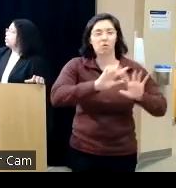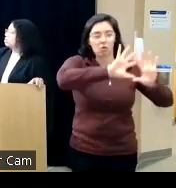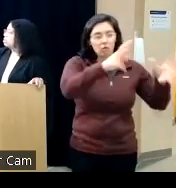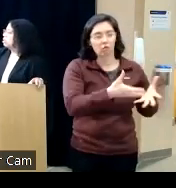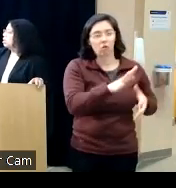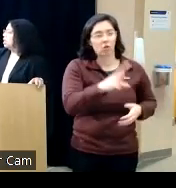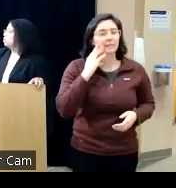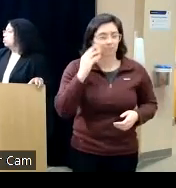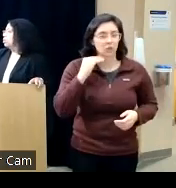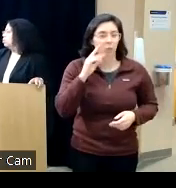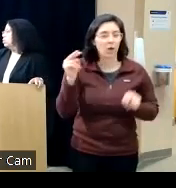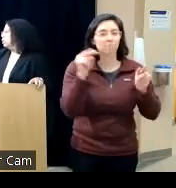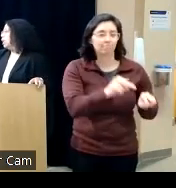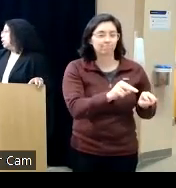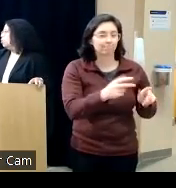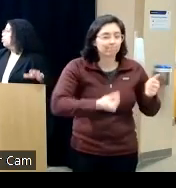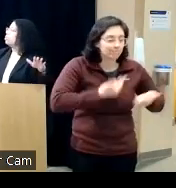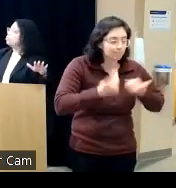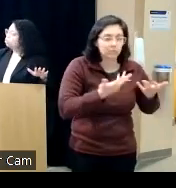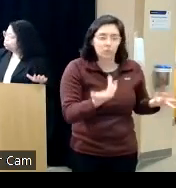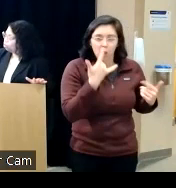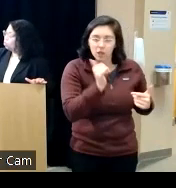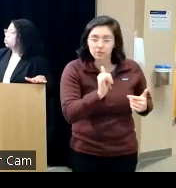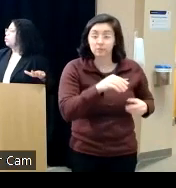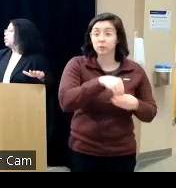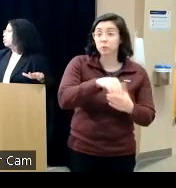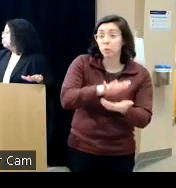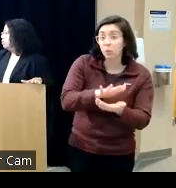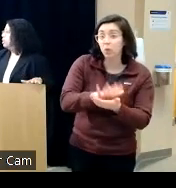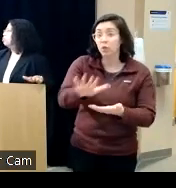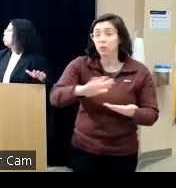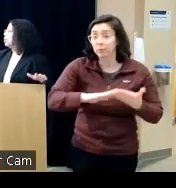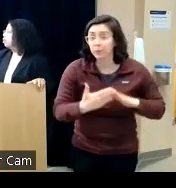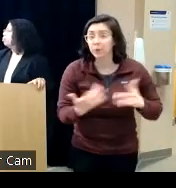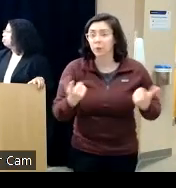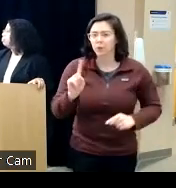experiences and see what those look like whether it's in school or in their communities or at home